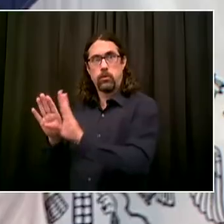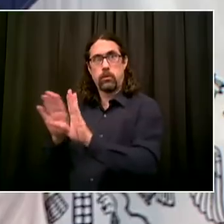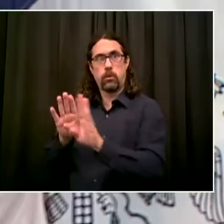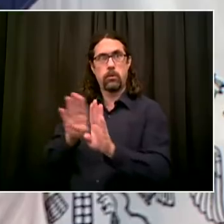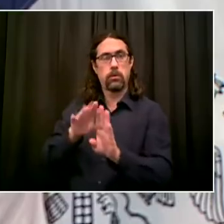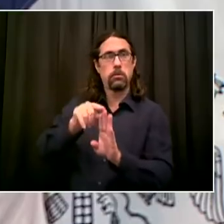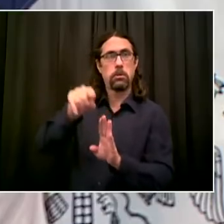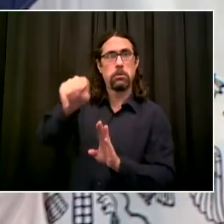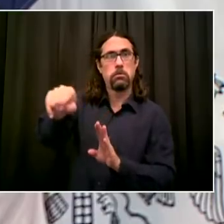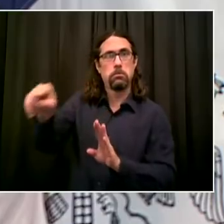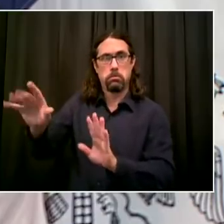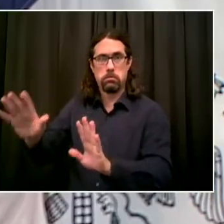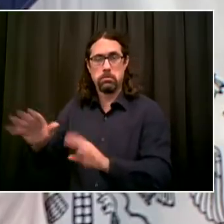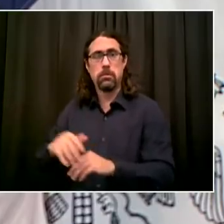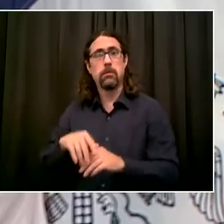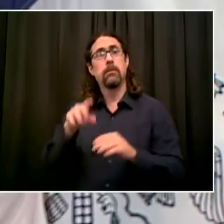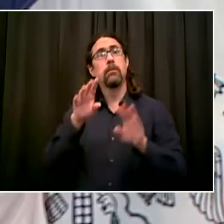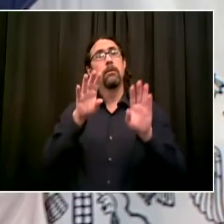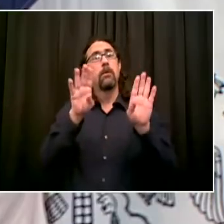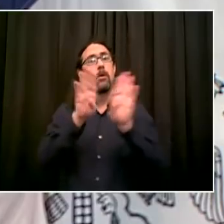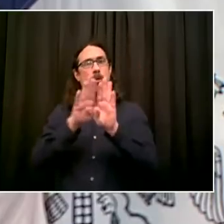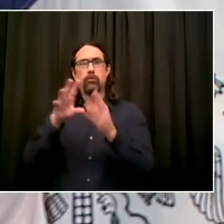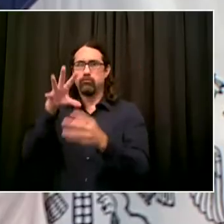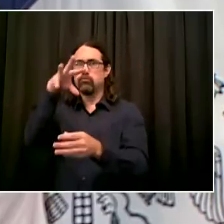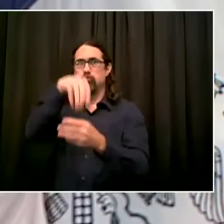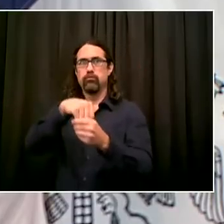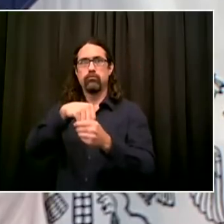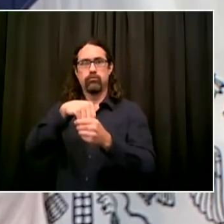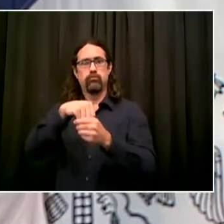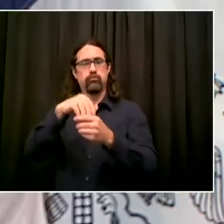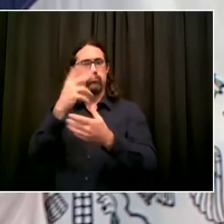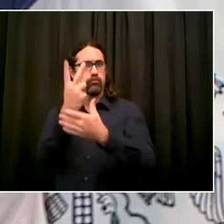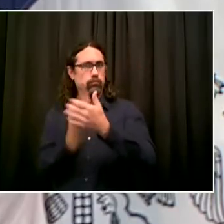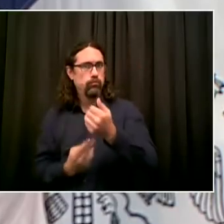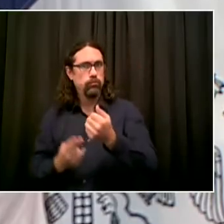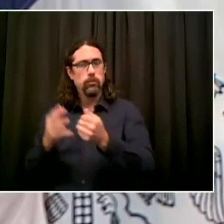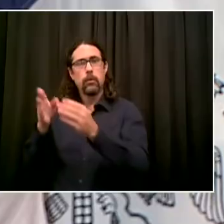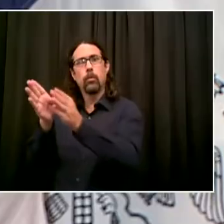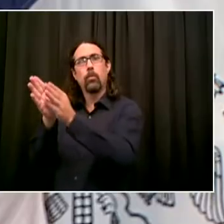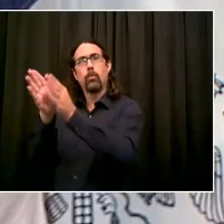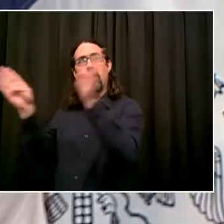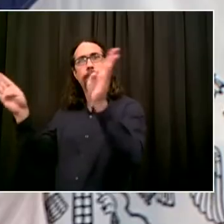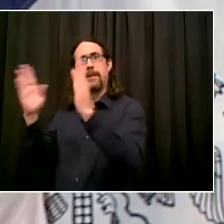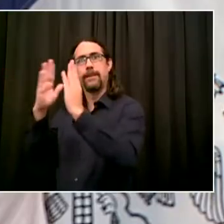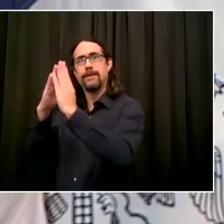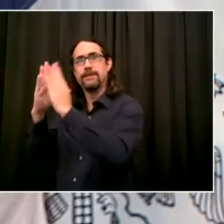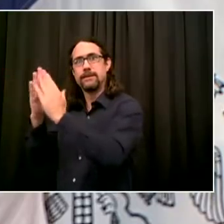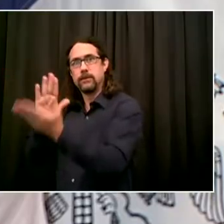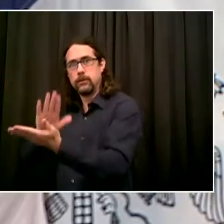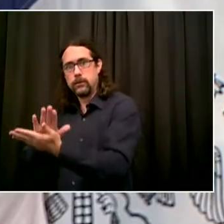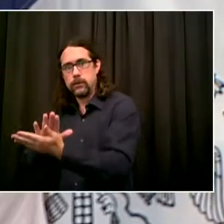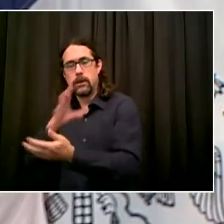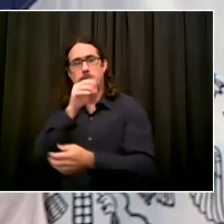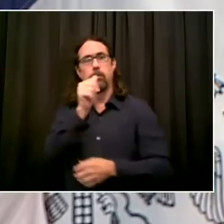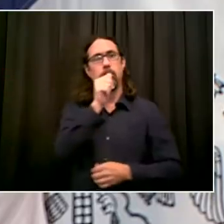THE NONPUBLIC SCHOOLS THAT HAVE T NOBEEN YIELDING A LOT OF PROEMBLS.